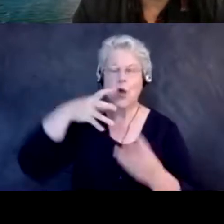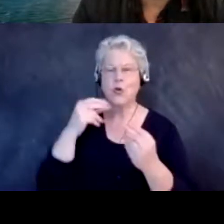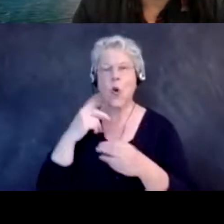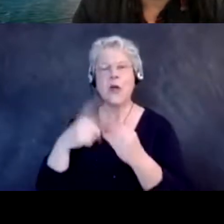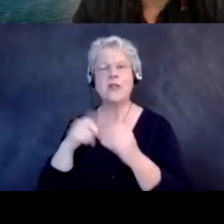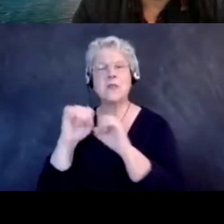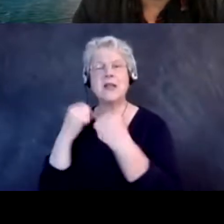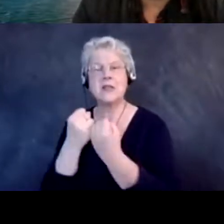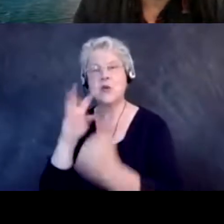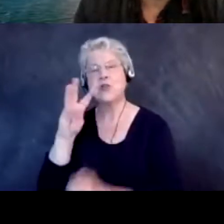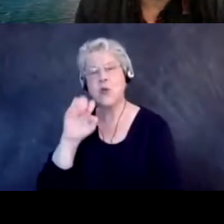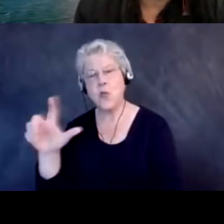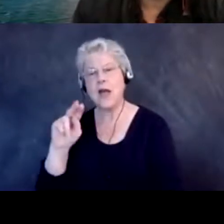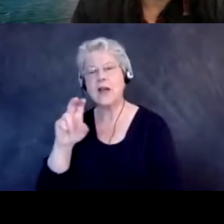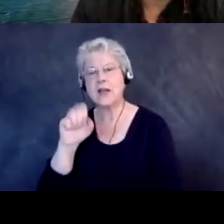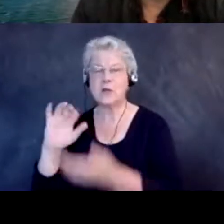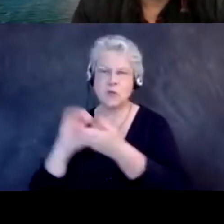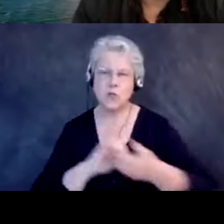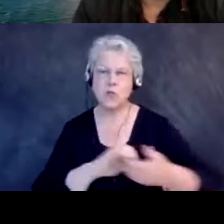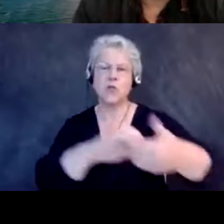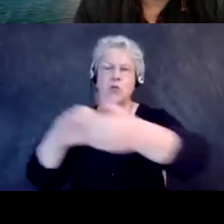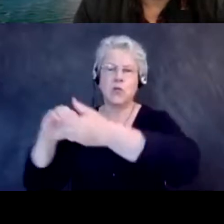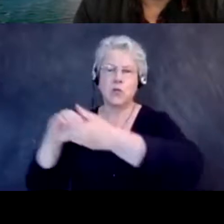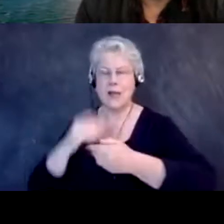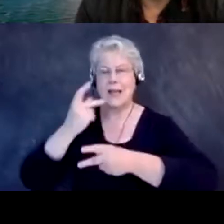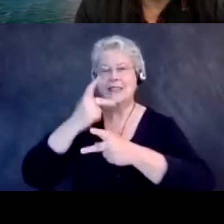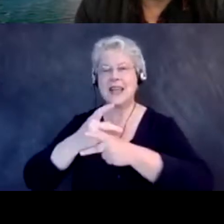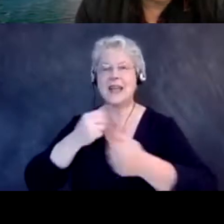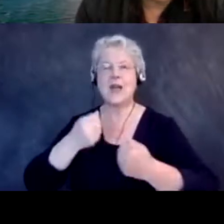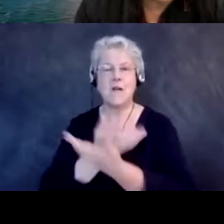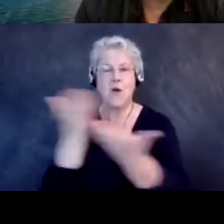come together, we all have to be looked after in order to build a stronger community. Next bullet.